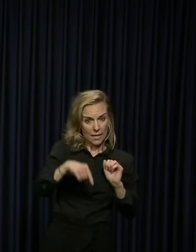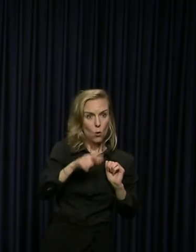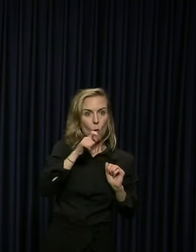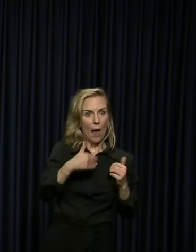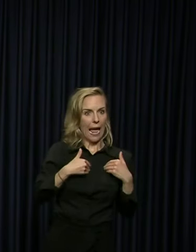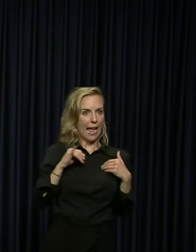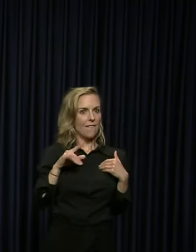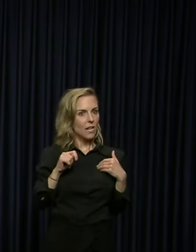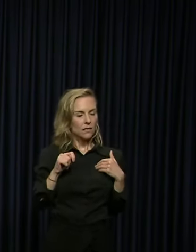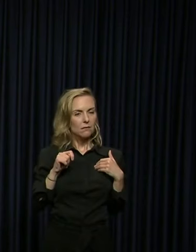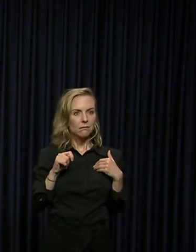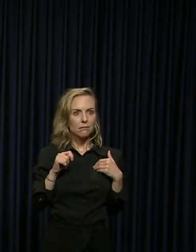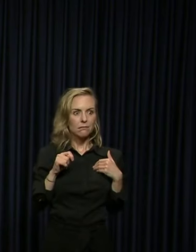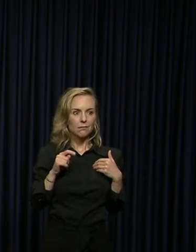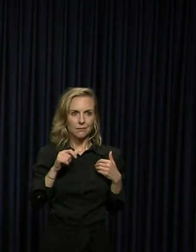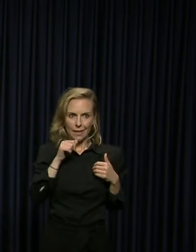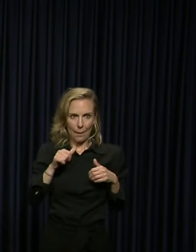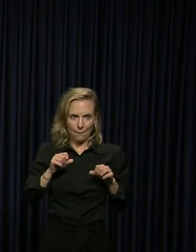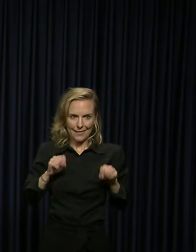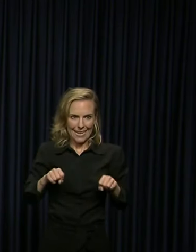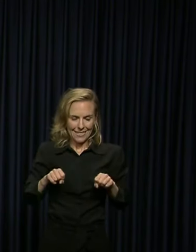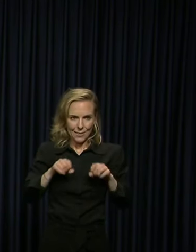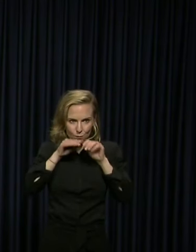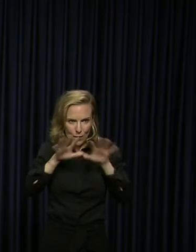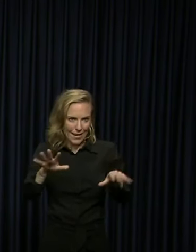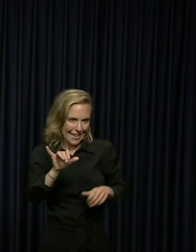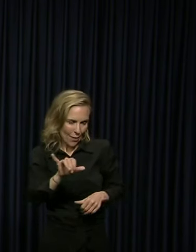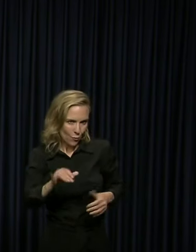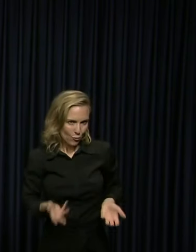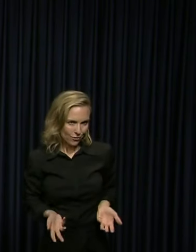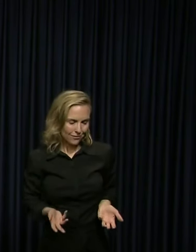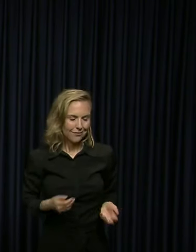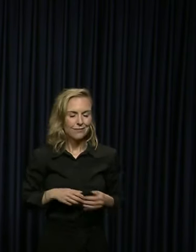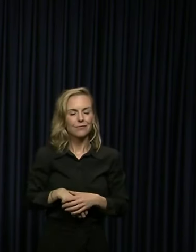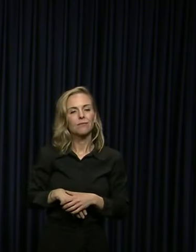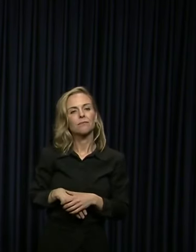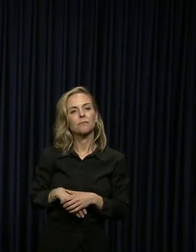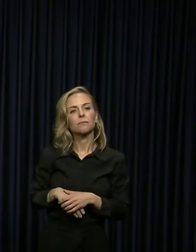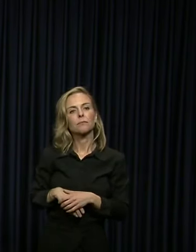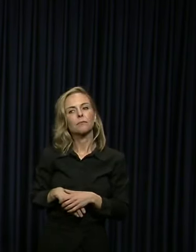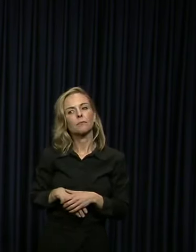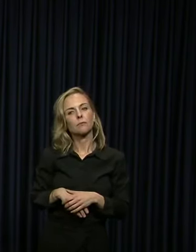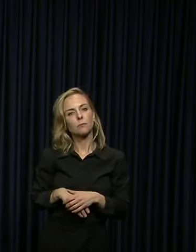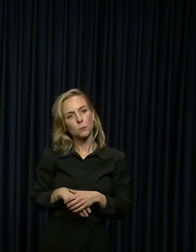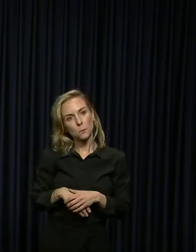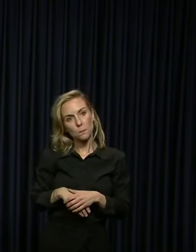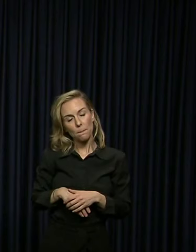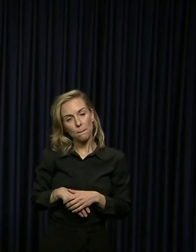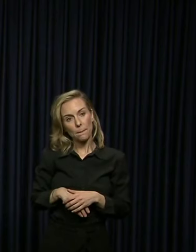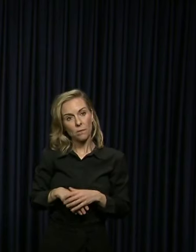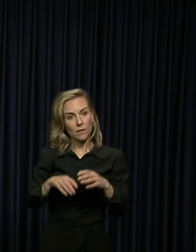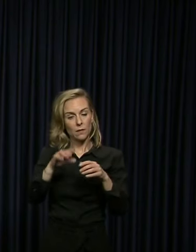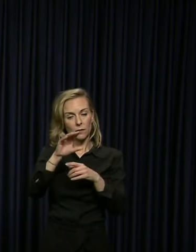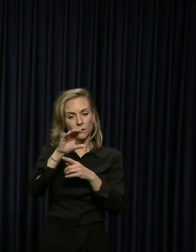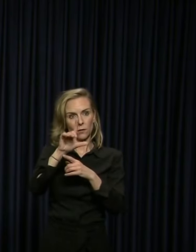GUIDANCE THAT'S COMING FROM THE CDC, AND THAT'S WHAT WILL BE UP ON OUR WEBSITE.